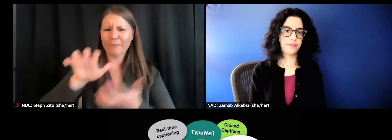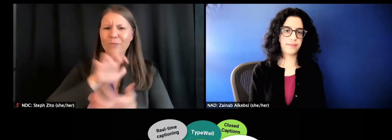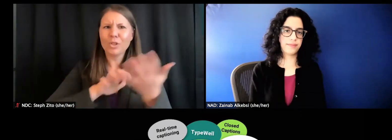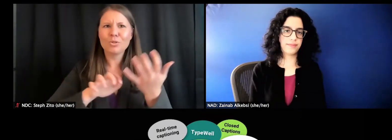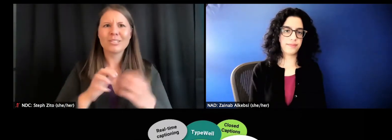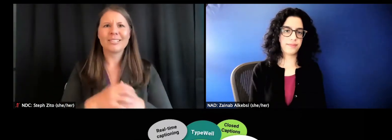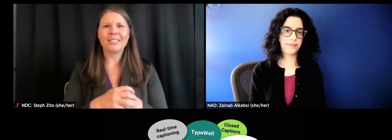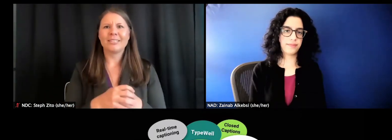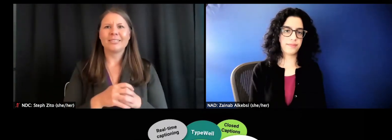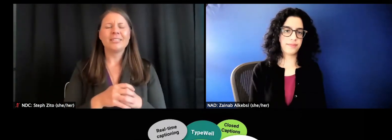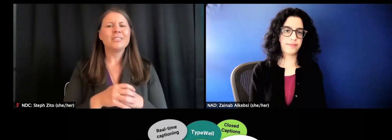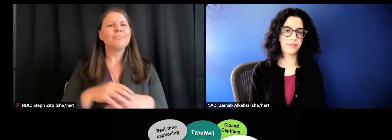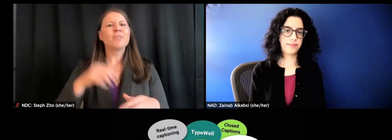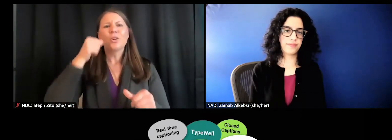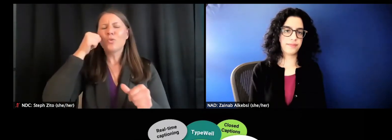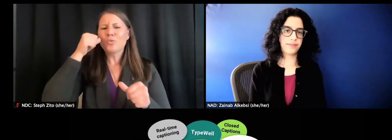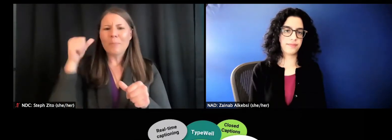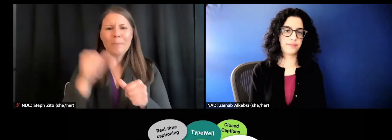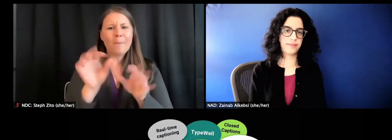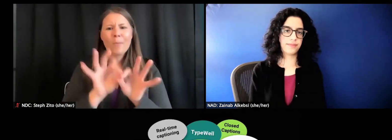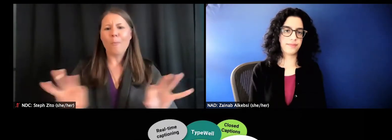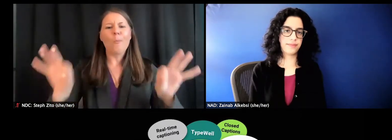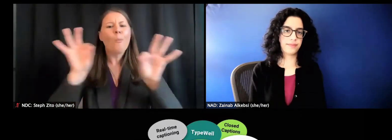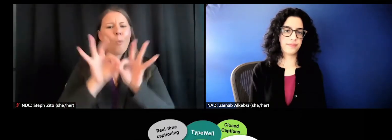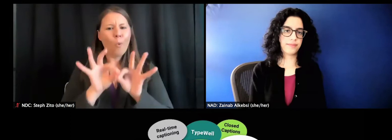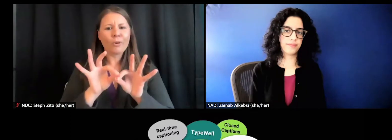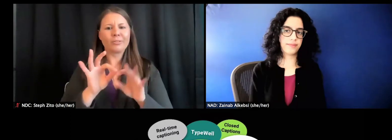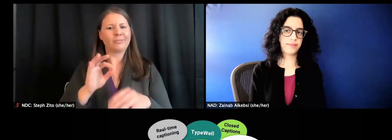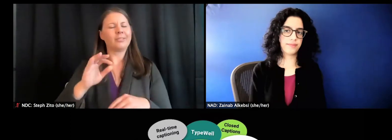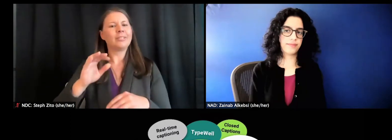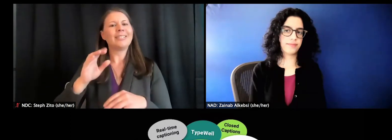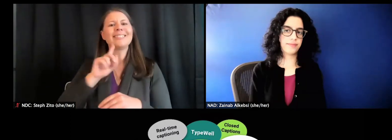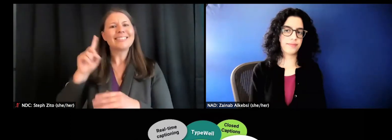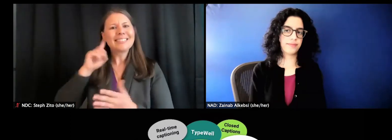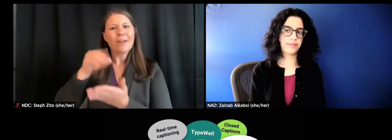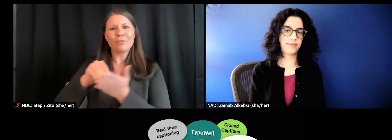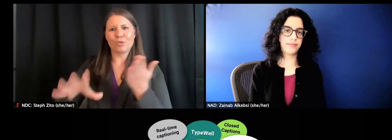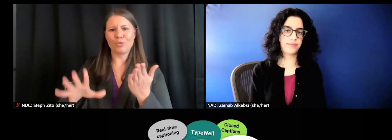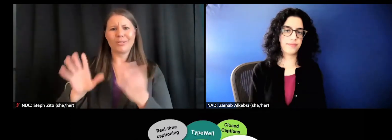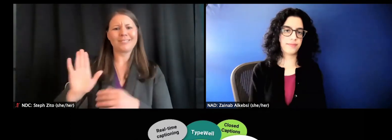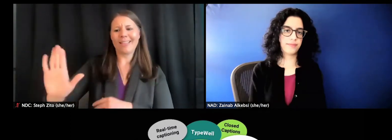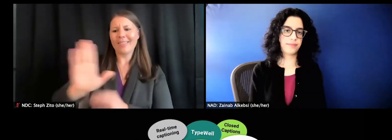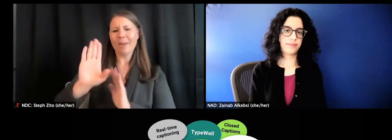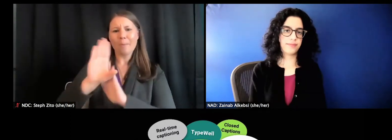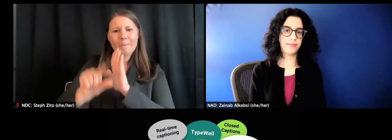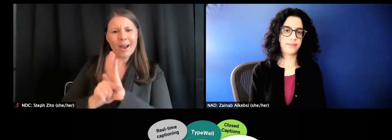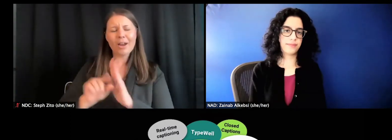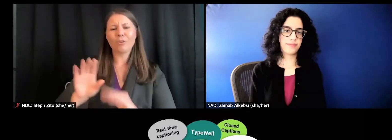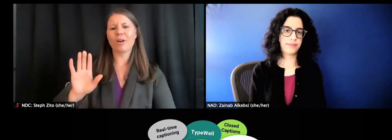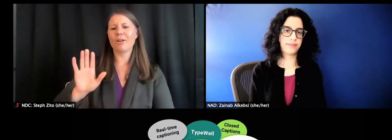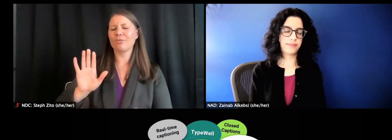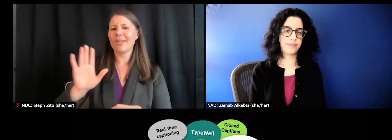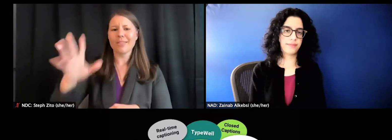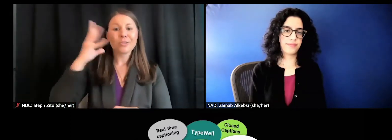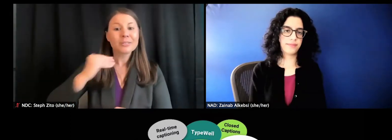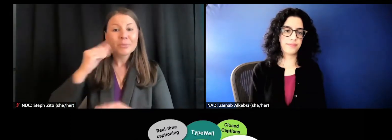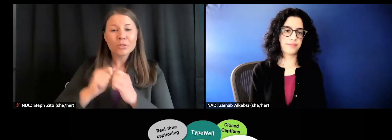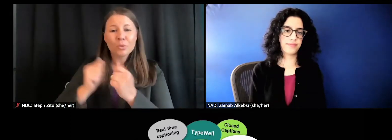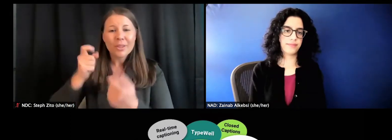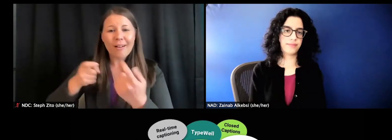can be a little confusing. It is important to remember that deaf students have